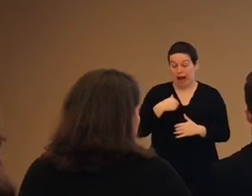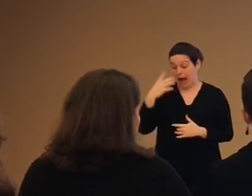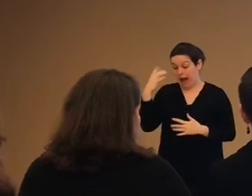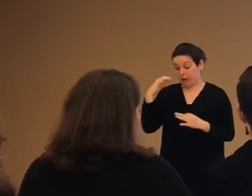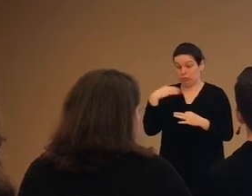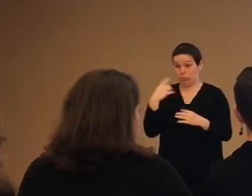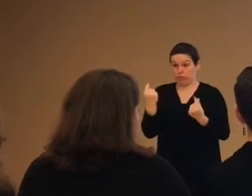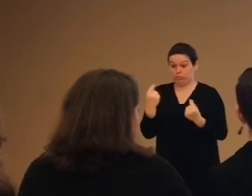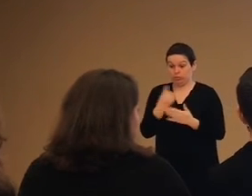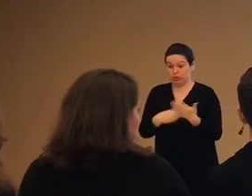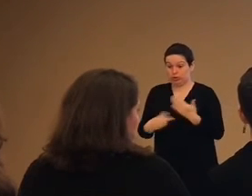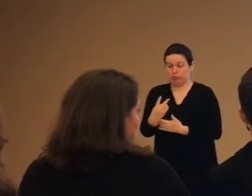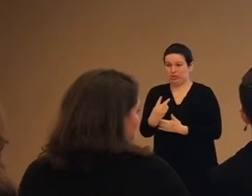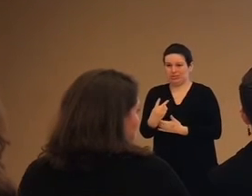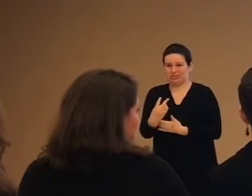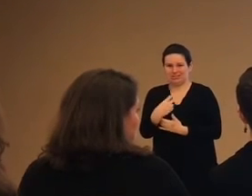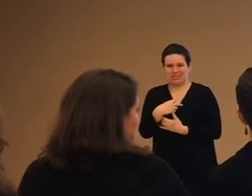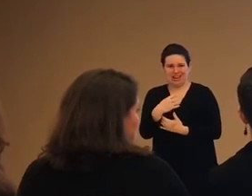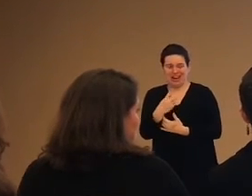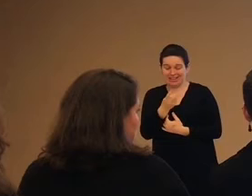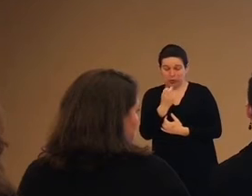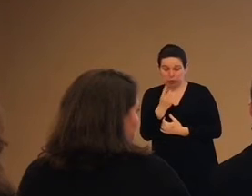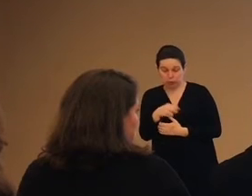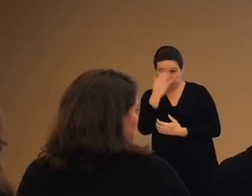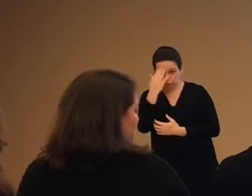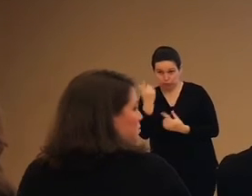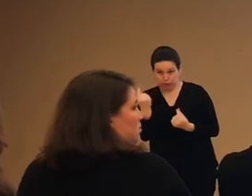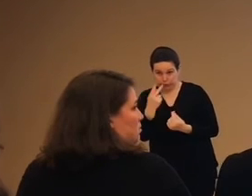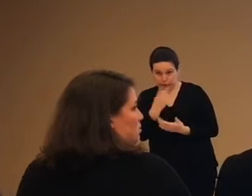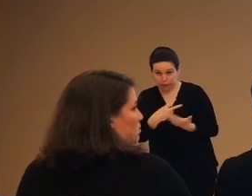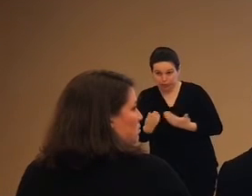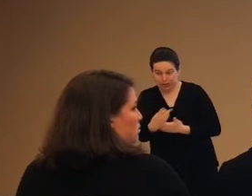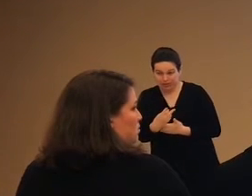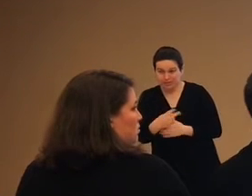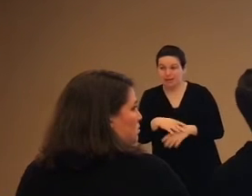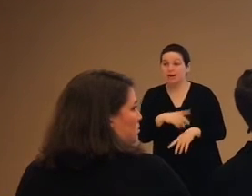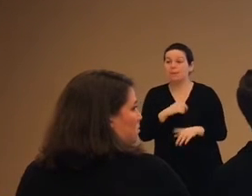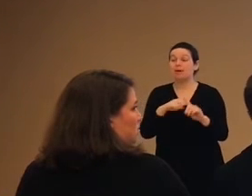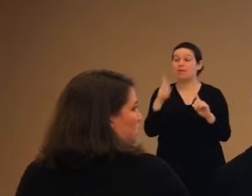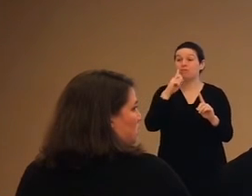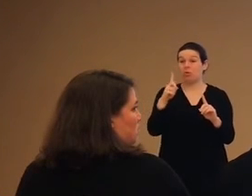I doubt you guys know what you're doing in two weeks, but for sign language interpreters